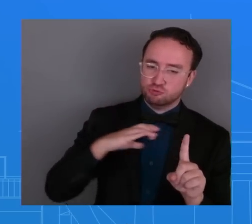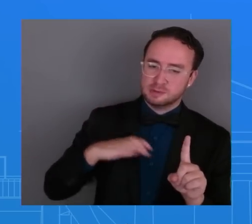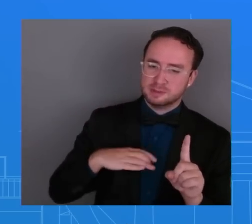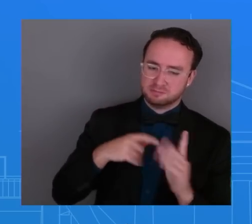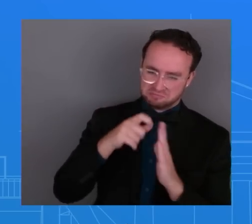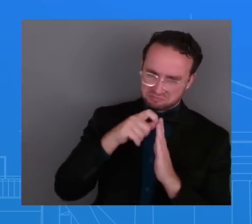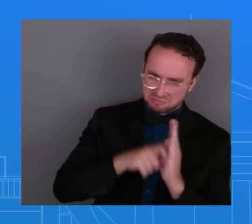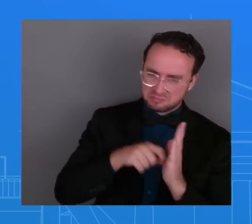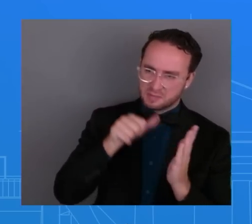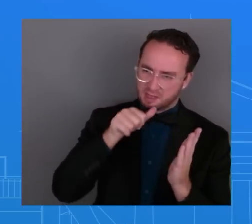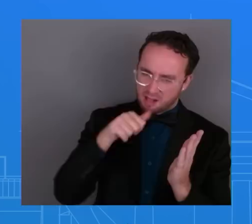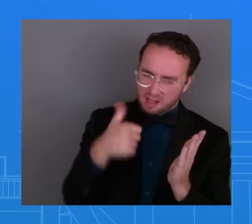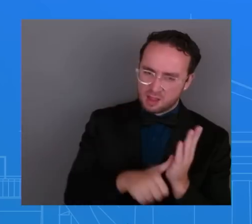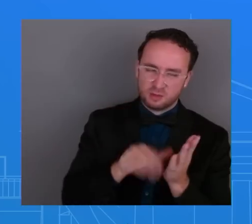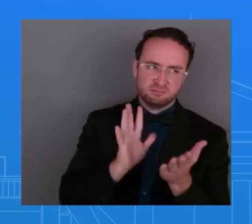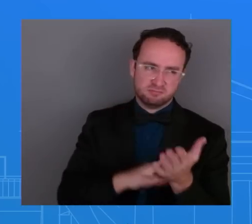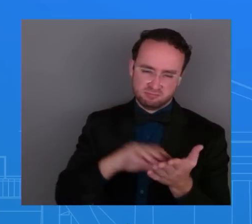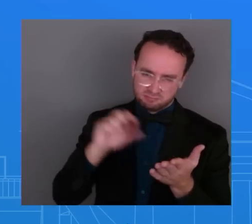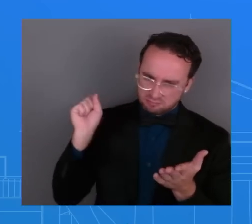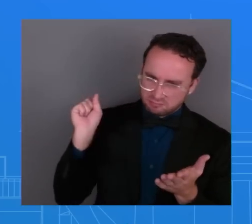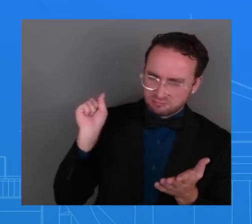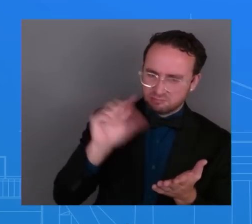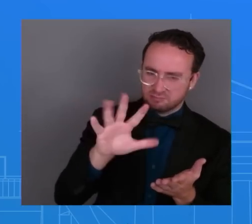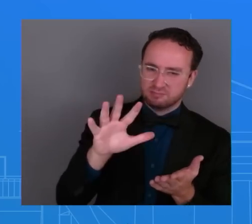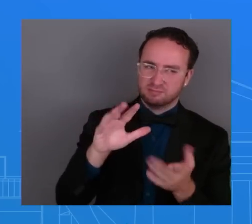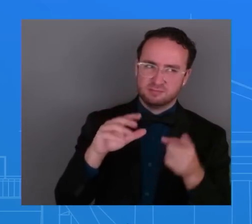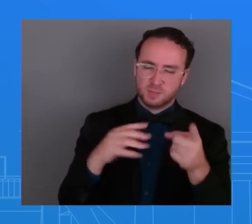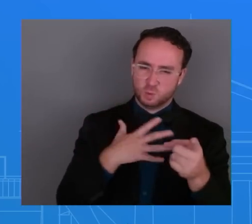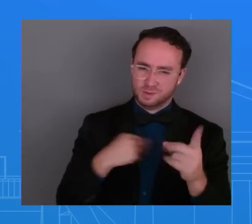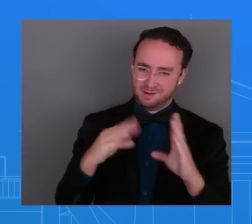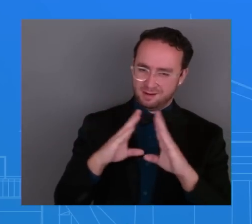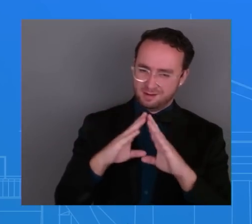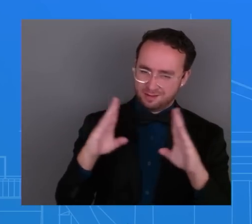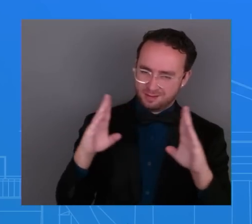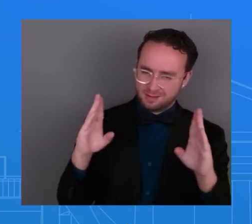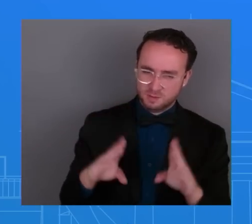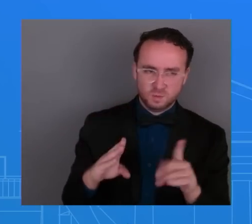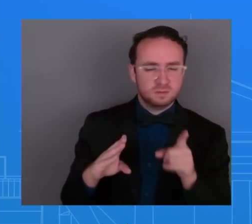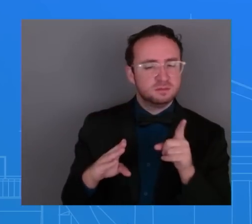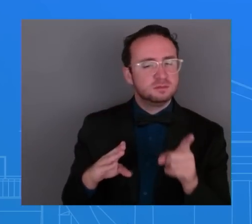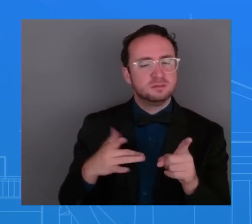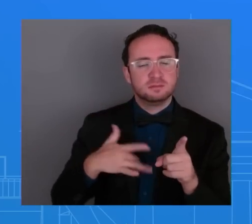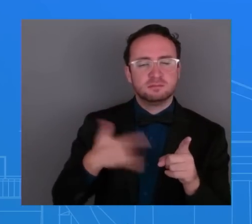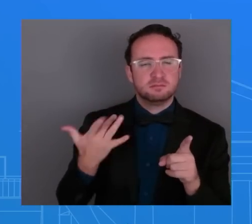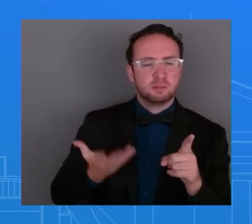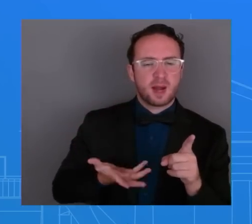seeking their help in stopping atrocities against Hindus in Bangladesh and other minority groups.